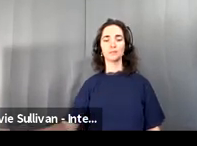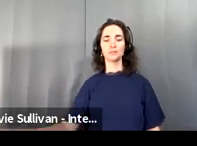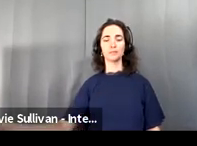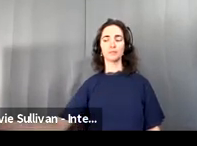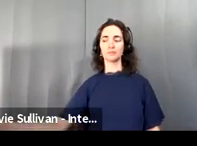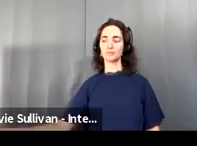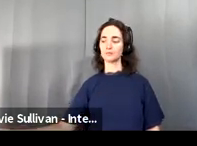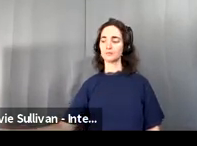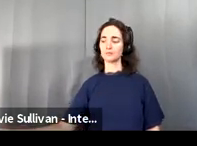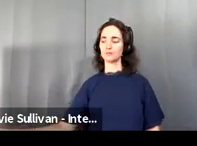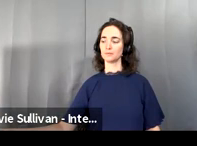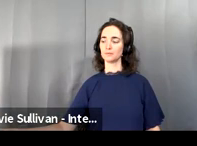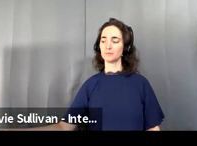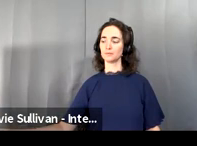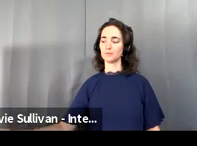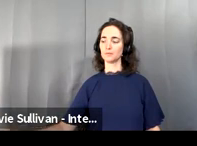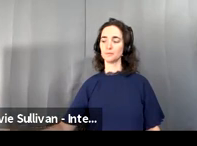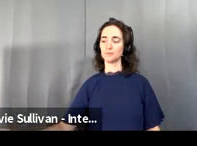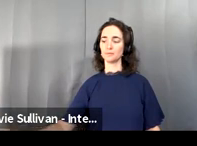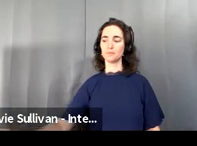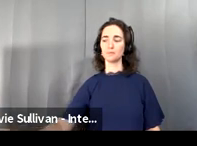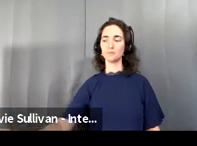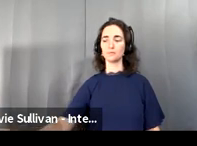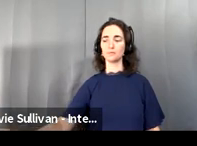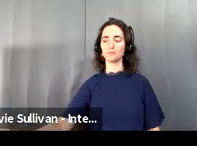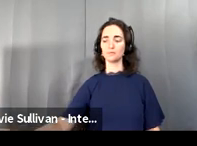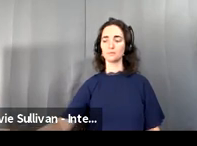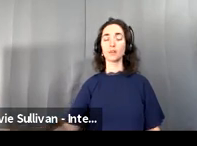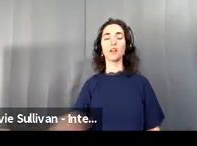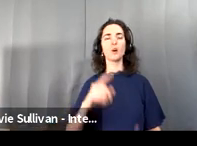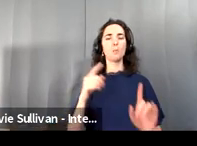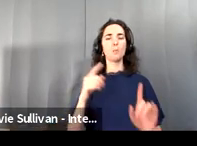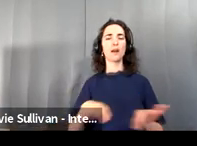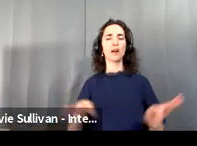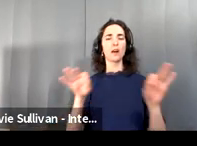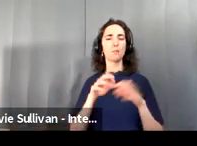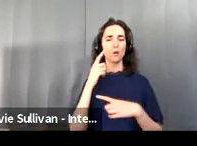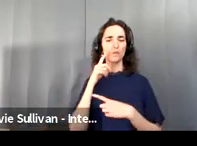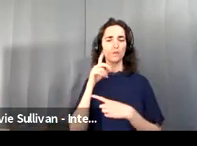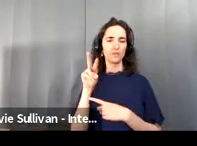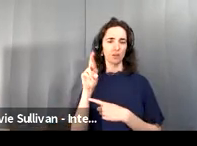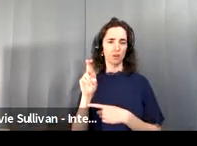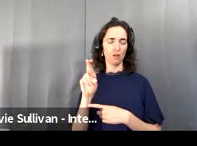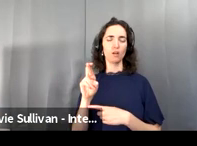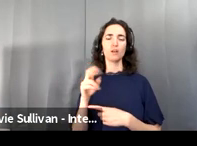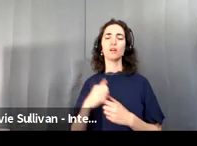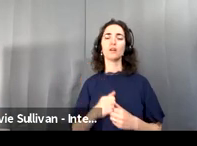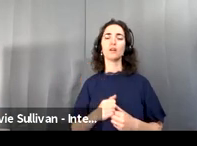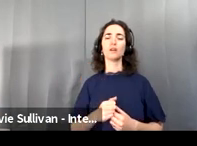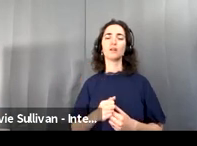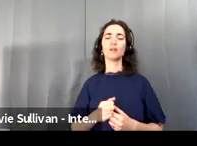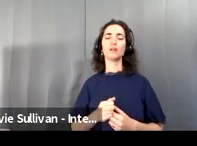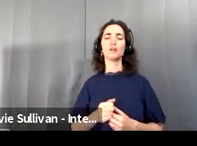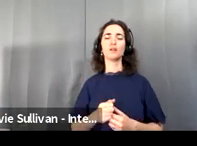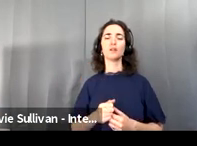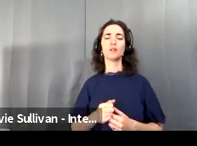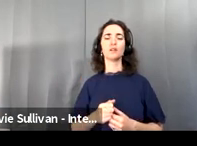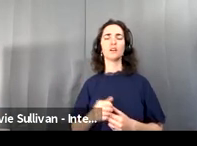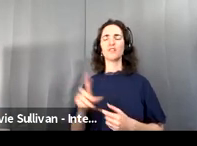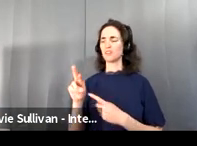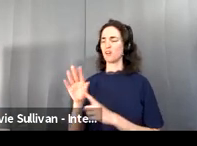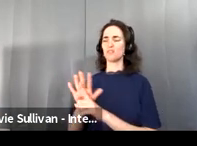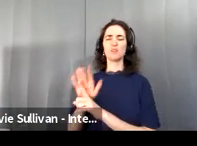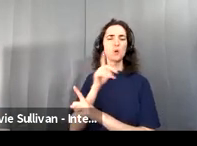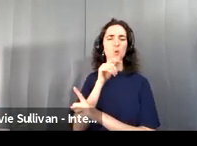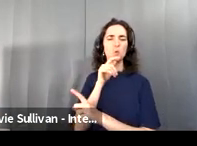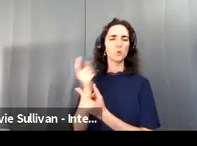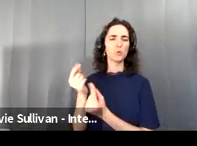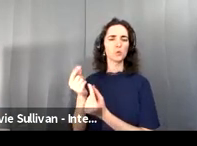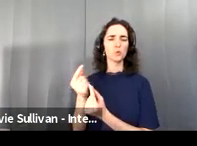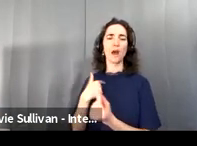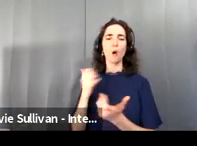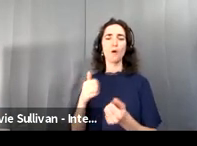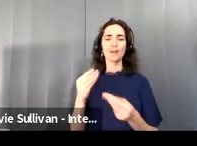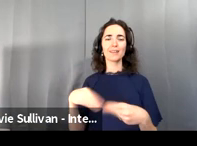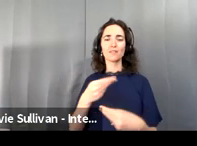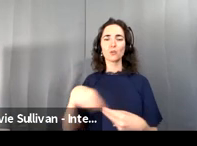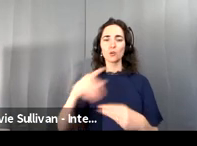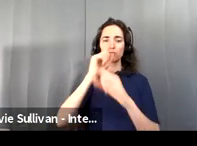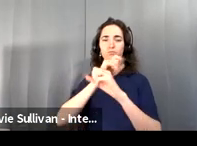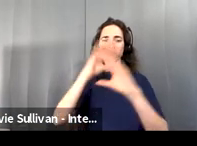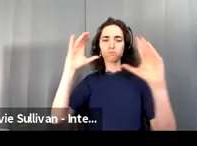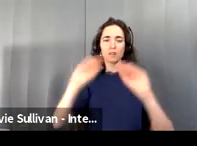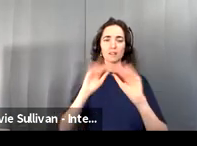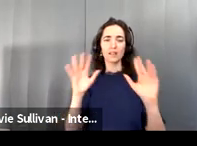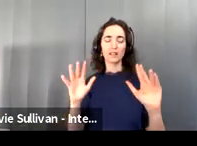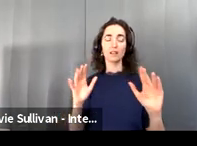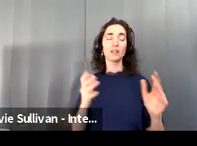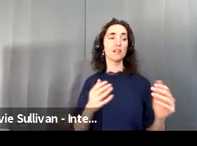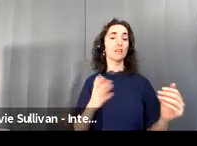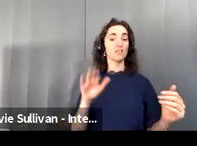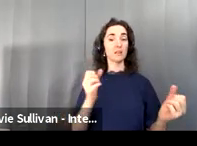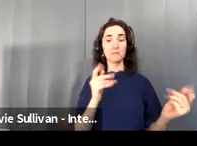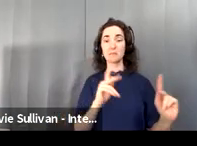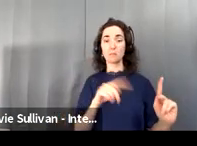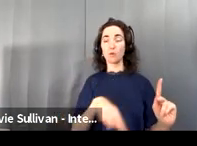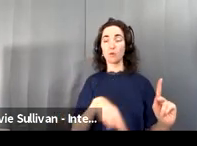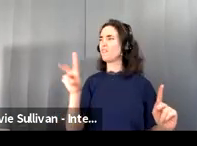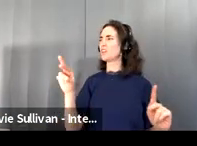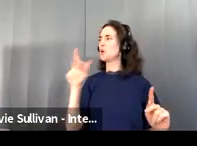I kind of thought it would be important to kind of give everybody just a kind of a better idea of exactly what VR, and who they are, because a lot of individuals actually do not know who VR is.